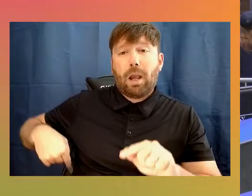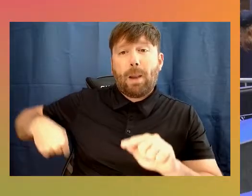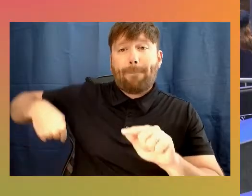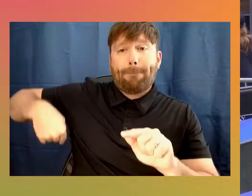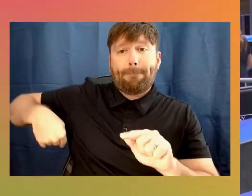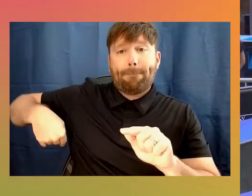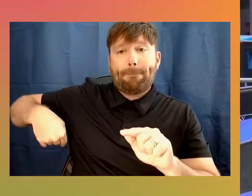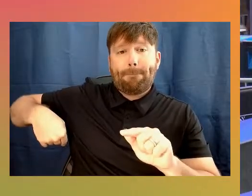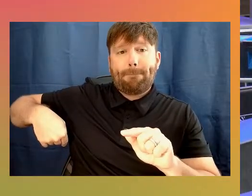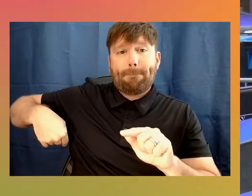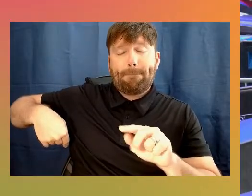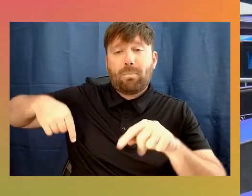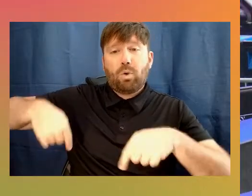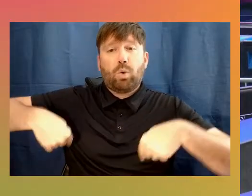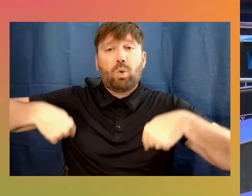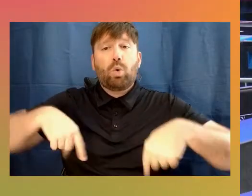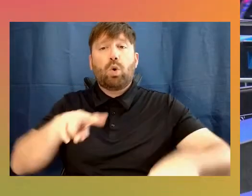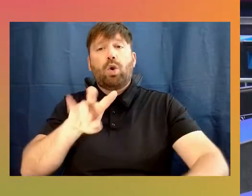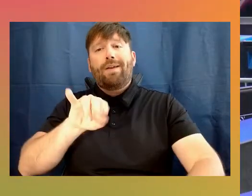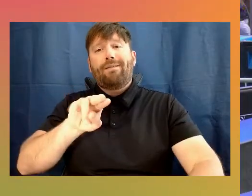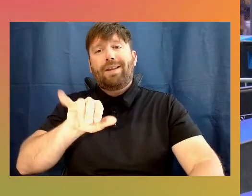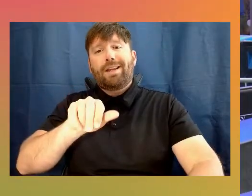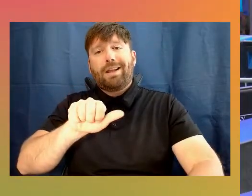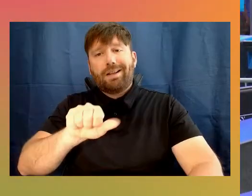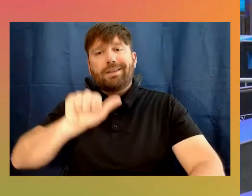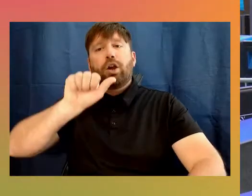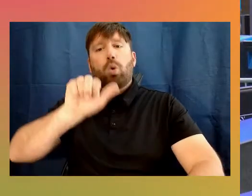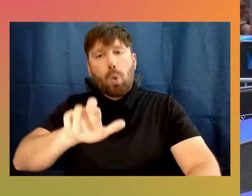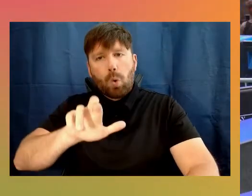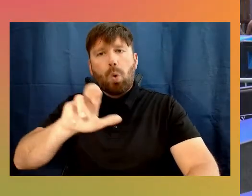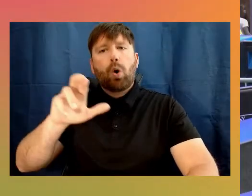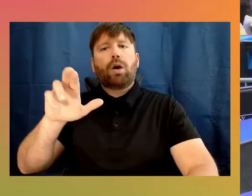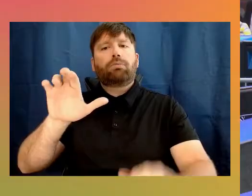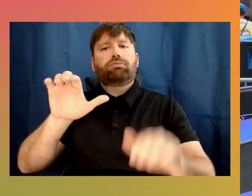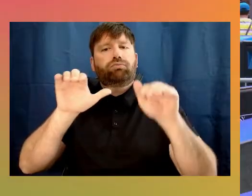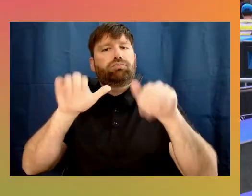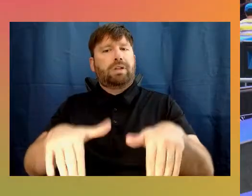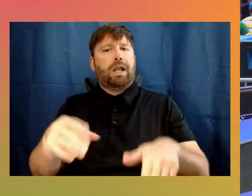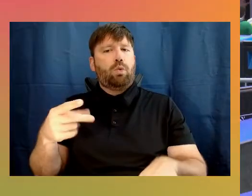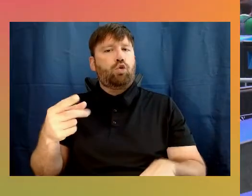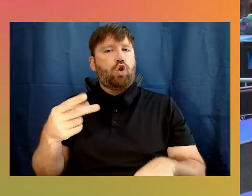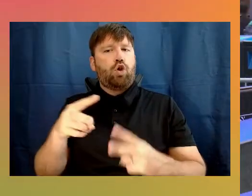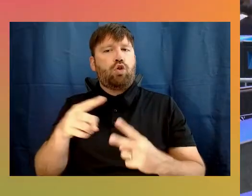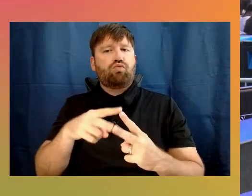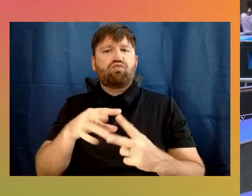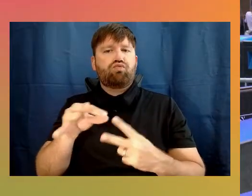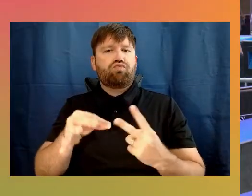TUCK THE BACK TOES. LIFT THE BACK KNEE.